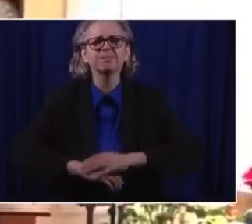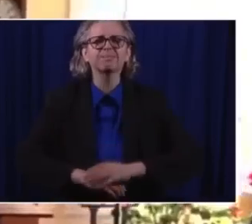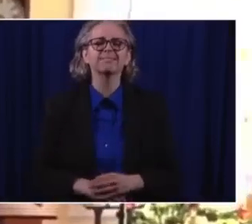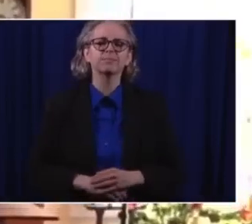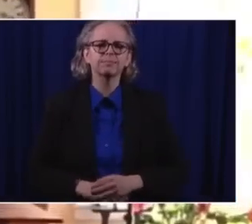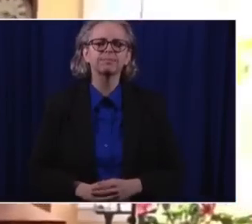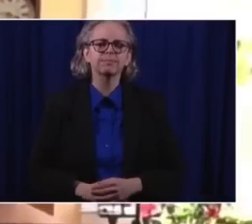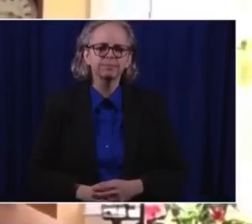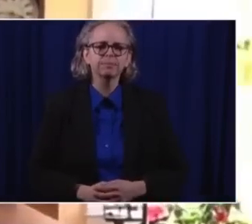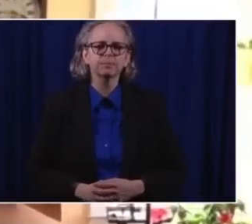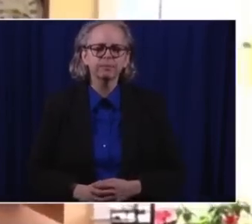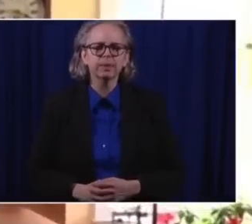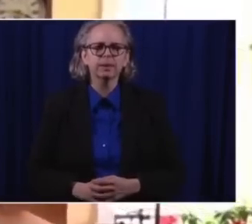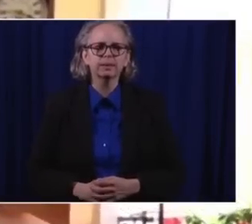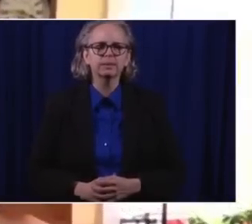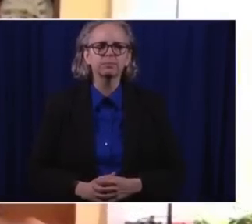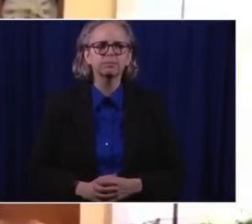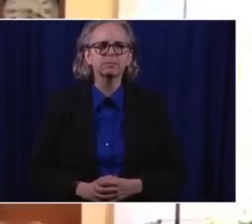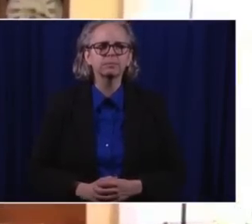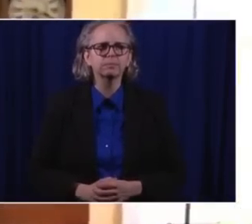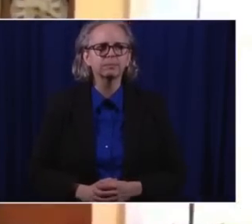going on in getting tested the governor walking up to the